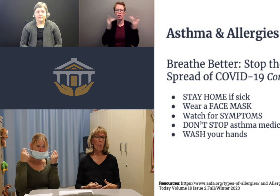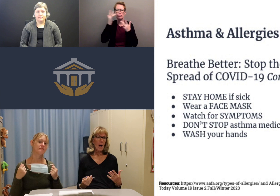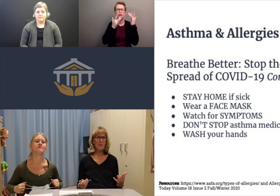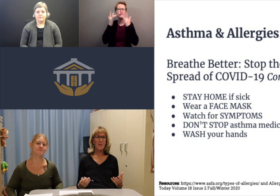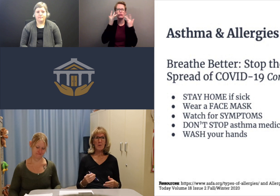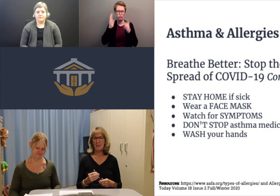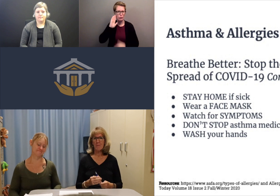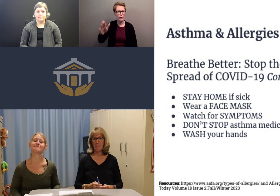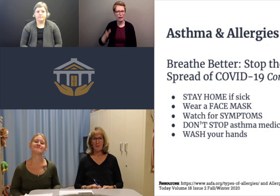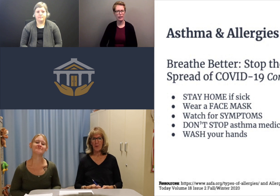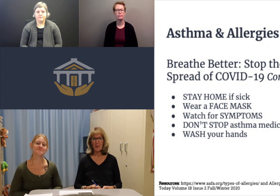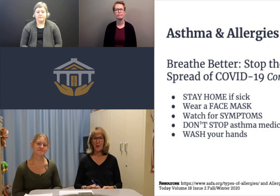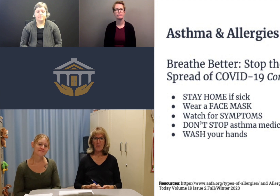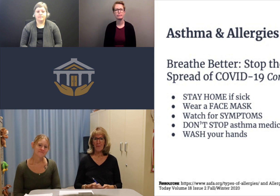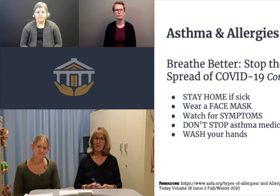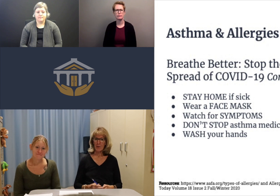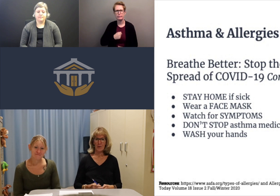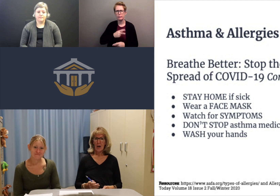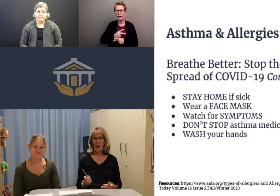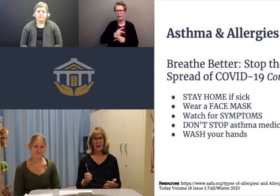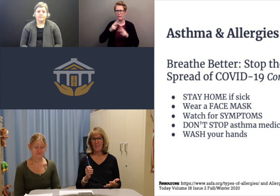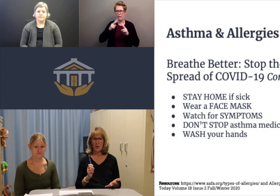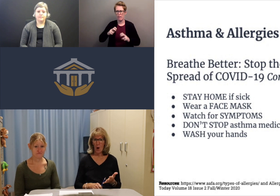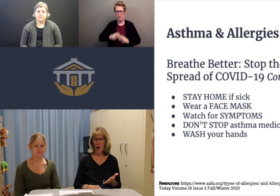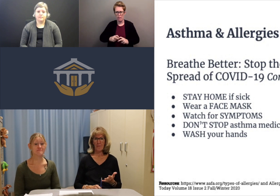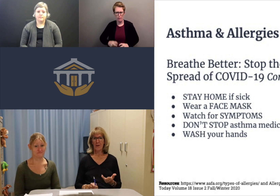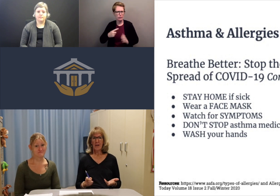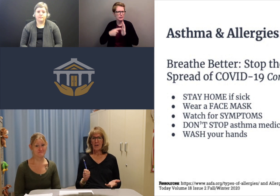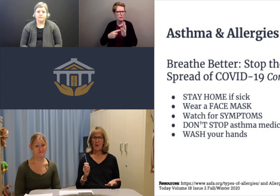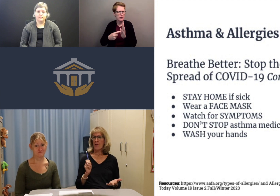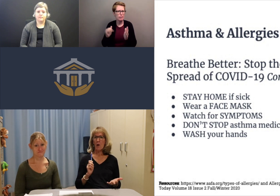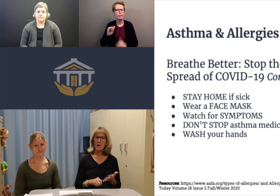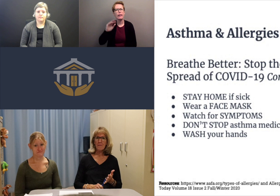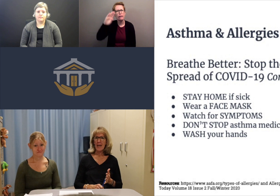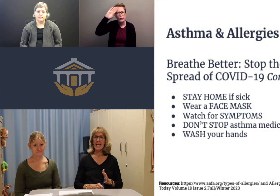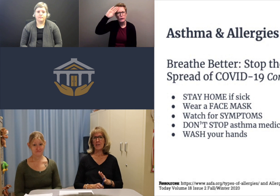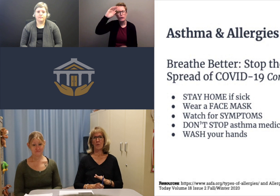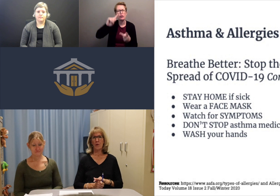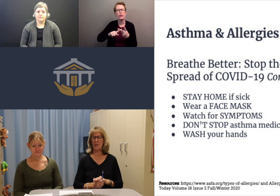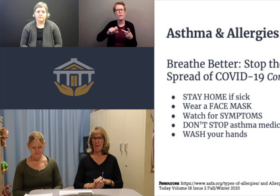Watch for those symptoms for, you know, the fever, the cough, you know, the loss of taste or smell.